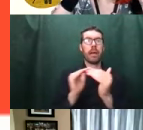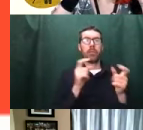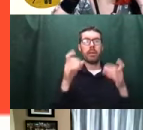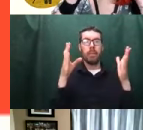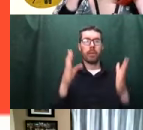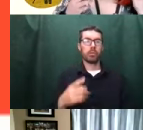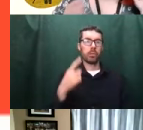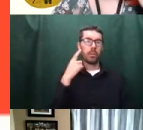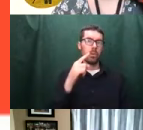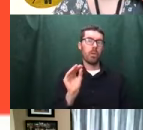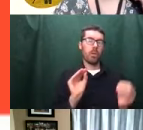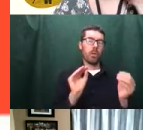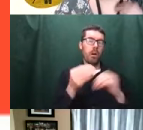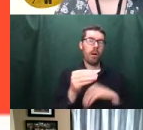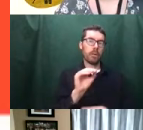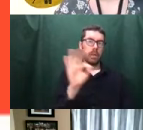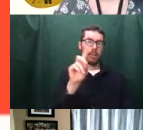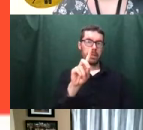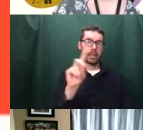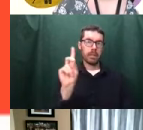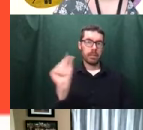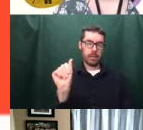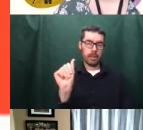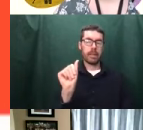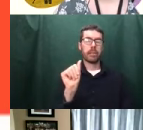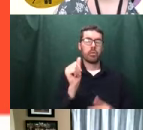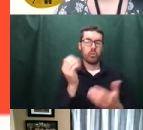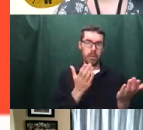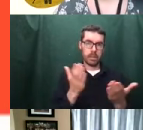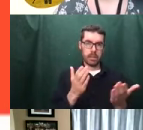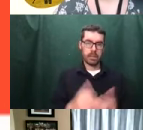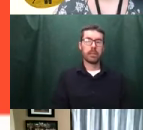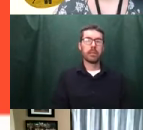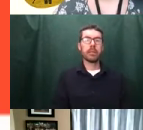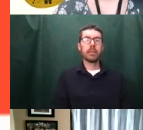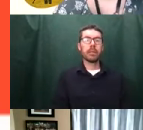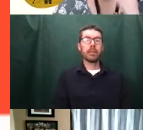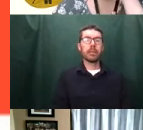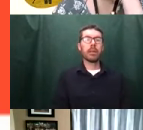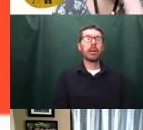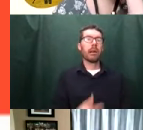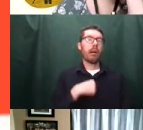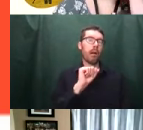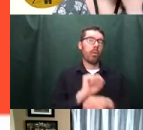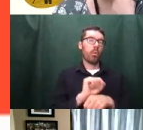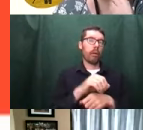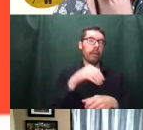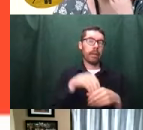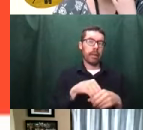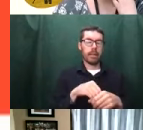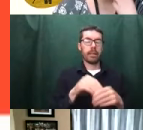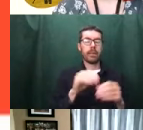Developmental Disability Services and I work inside the office of equity and multicultural